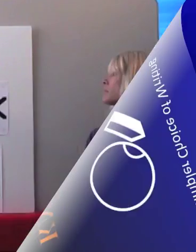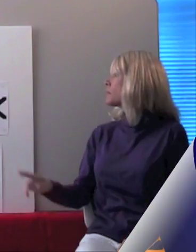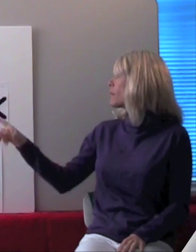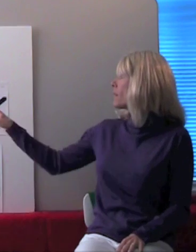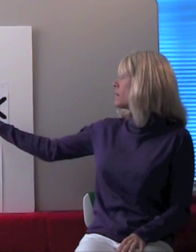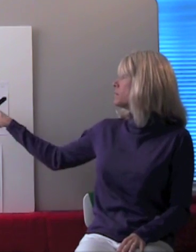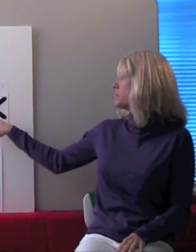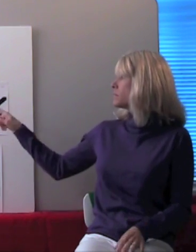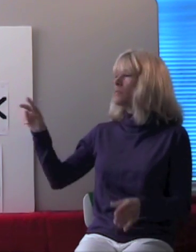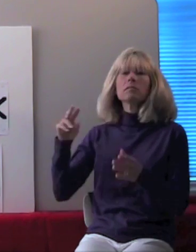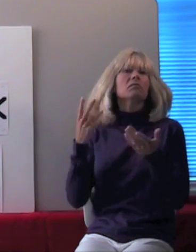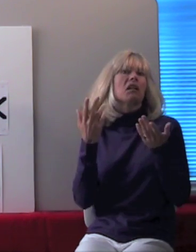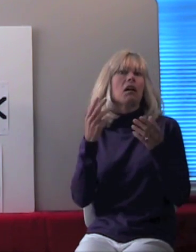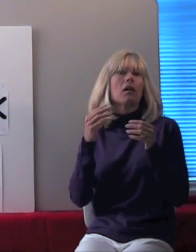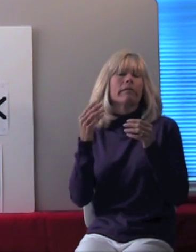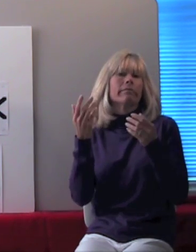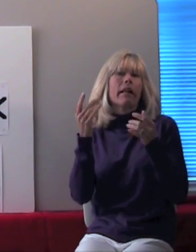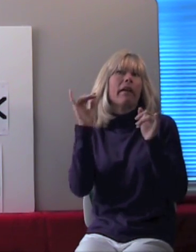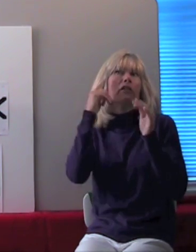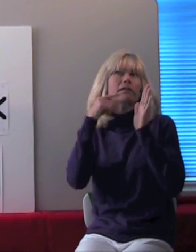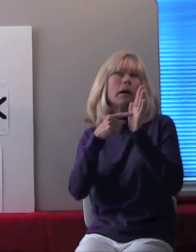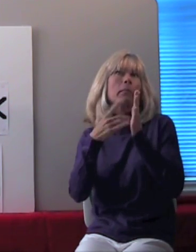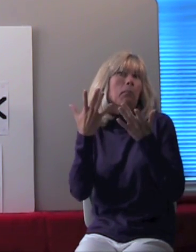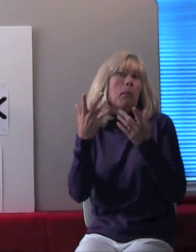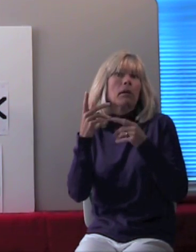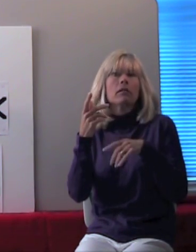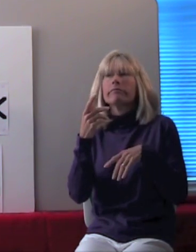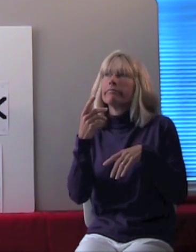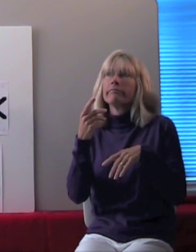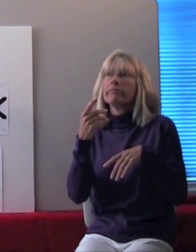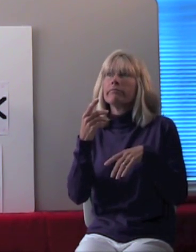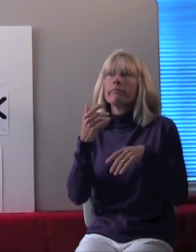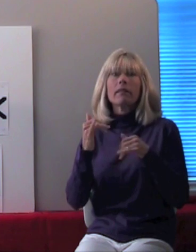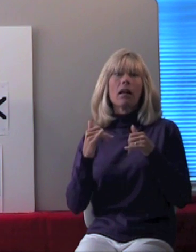You use the Double Touch Contact when you have...